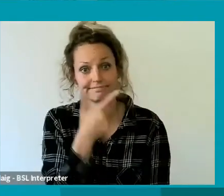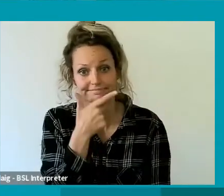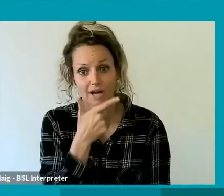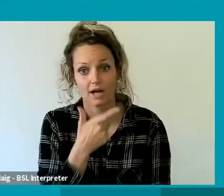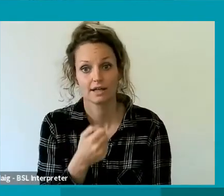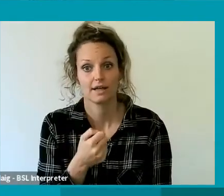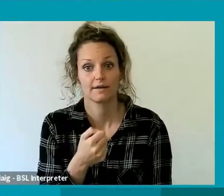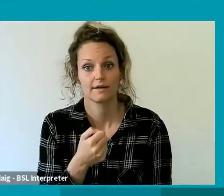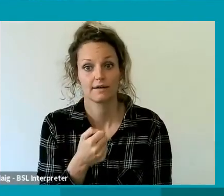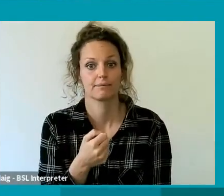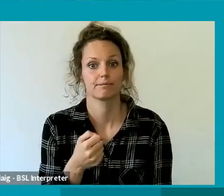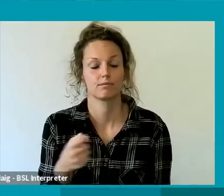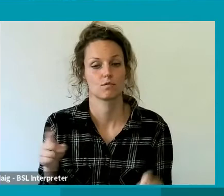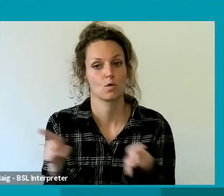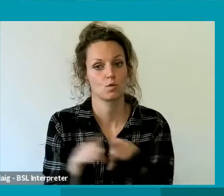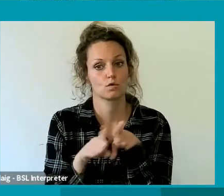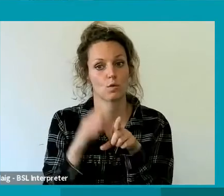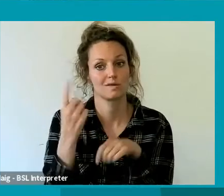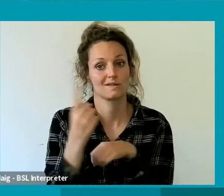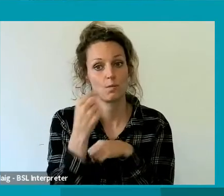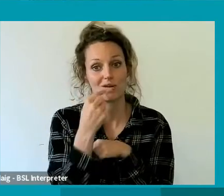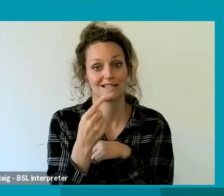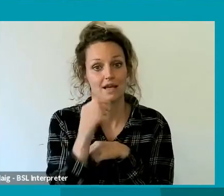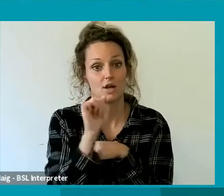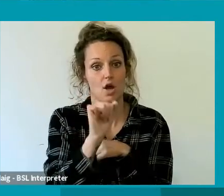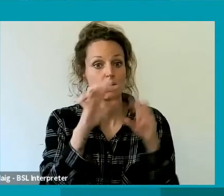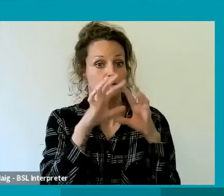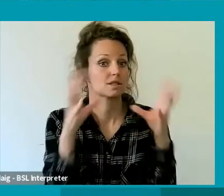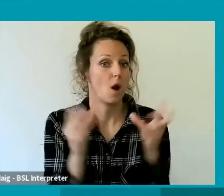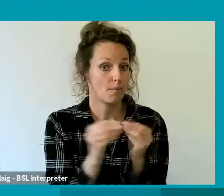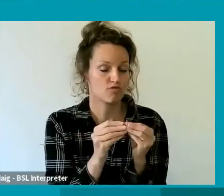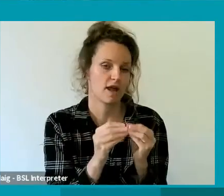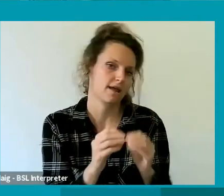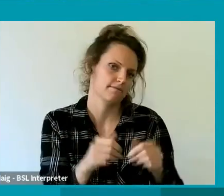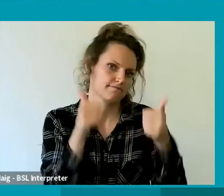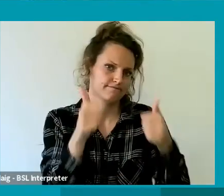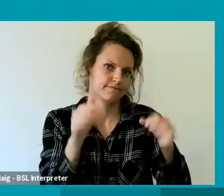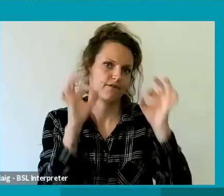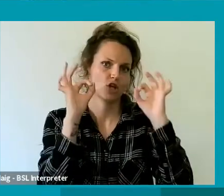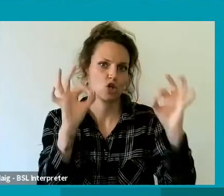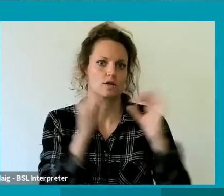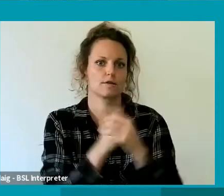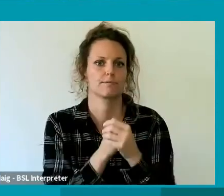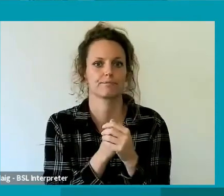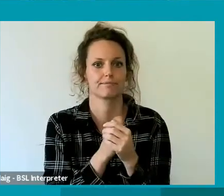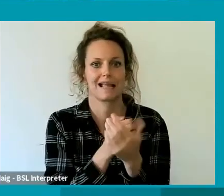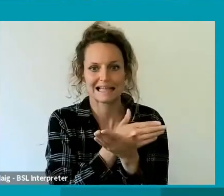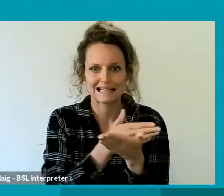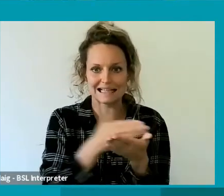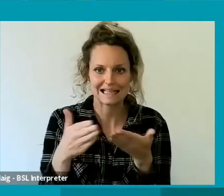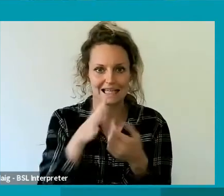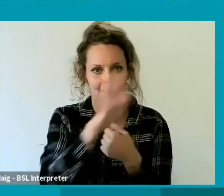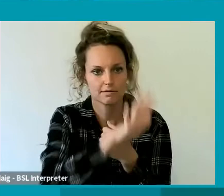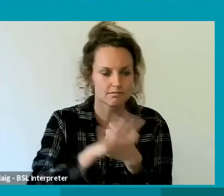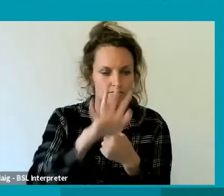summary is on point, someone also says I like the clean interface, I also like how she's got her pronouns.